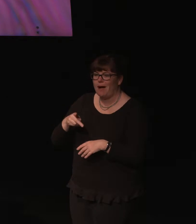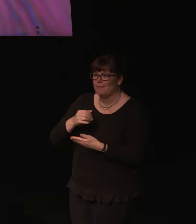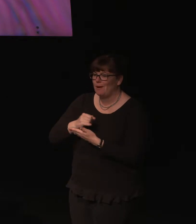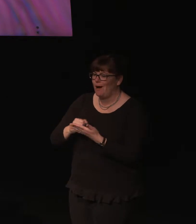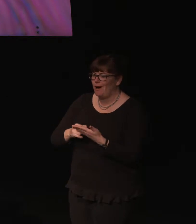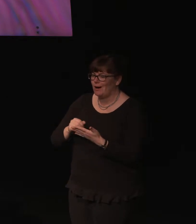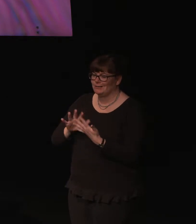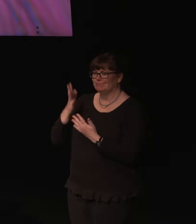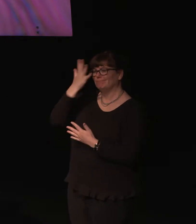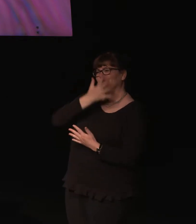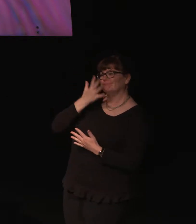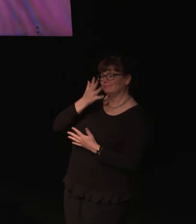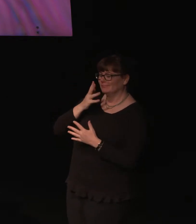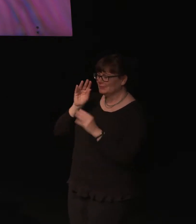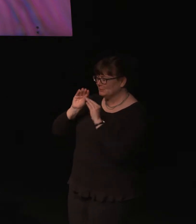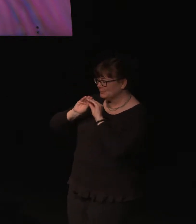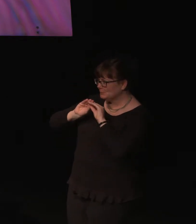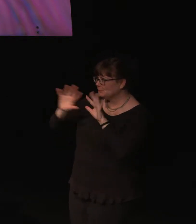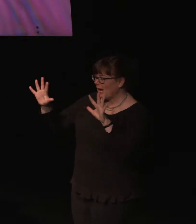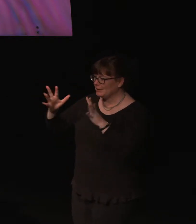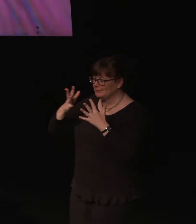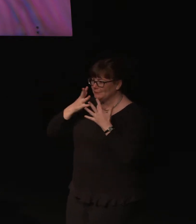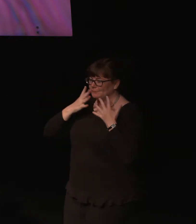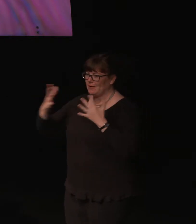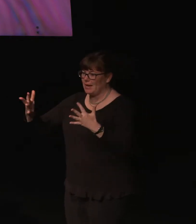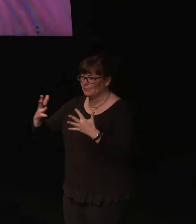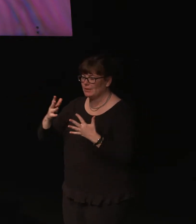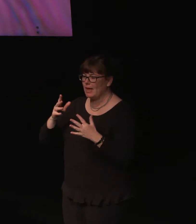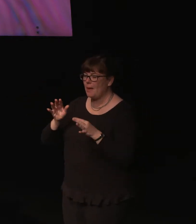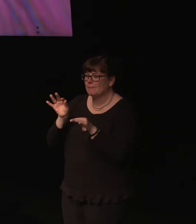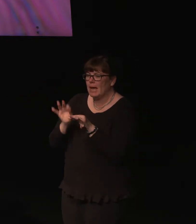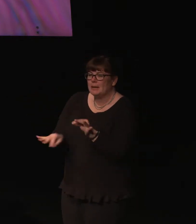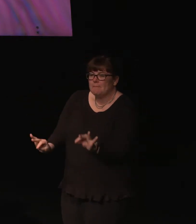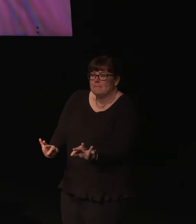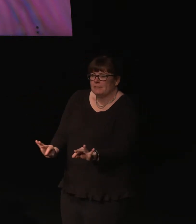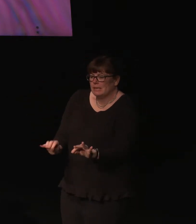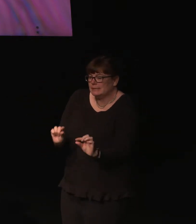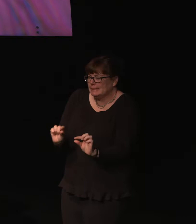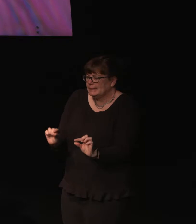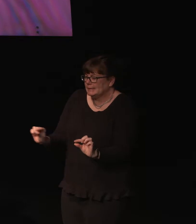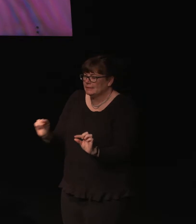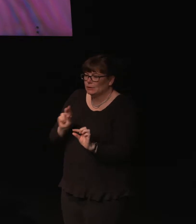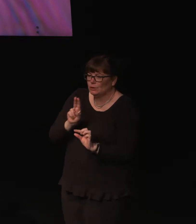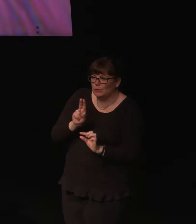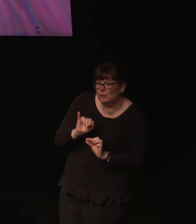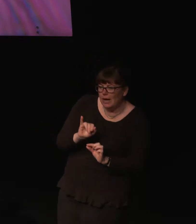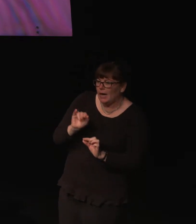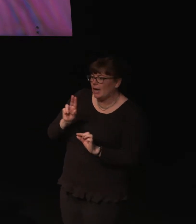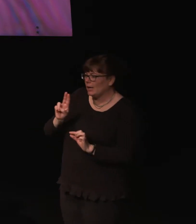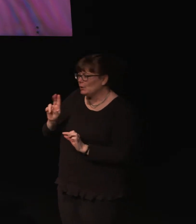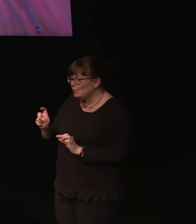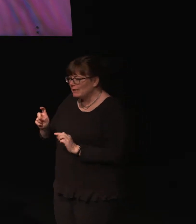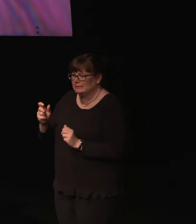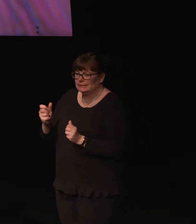to be bright and vibrant, but also minimalistic. Every bit of our UI and UX was created around the idea